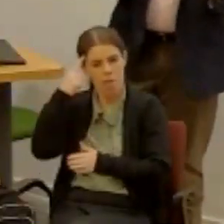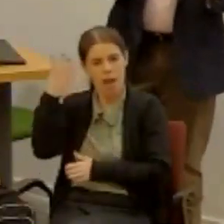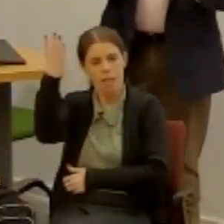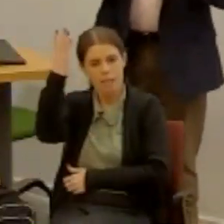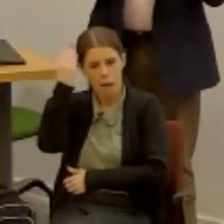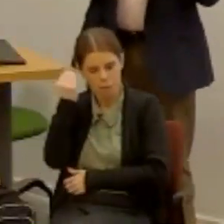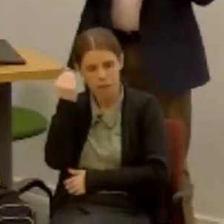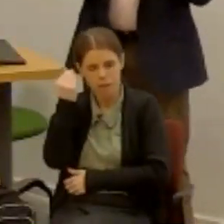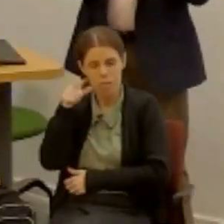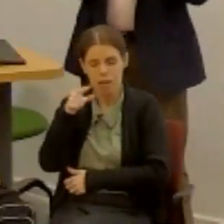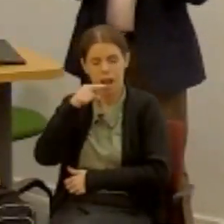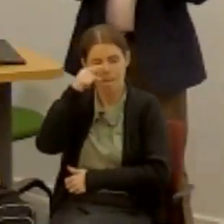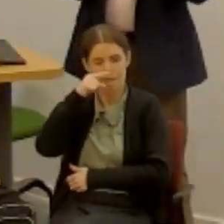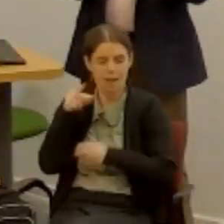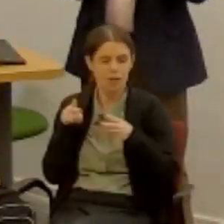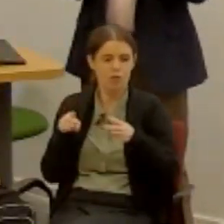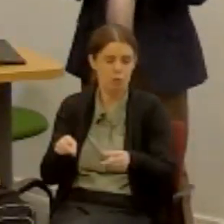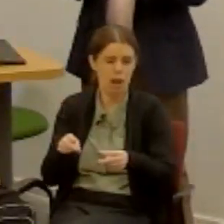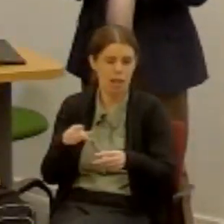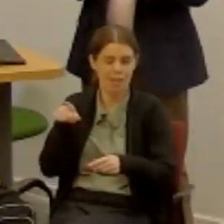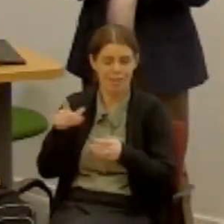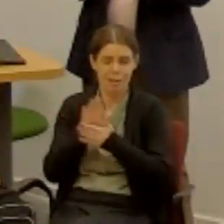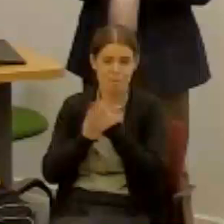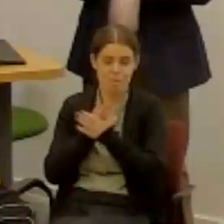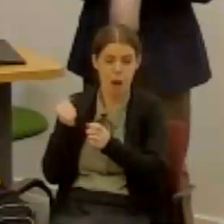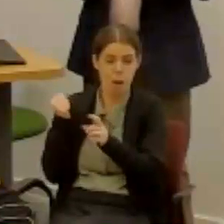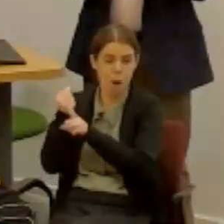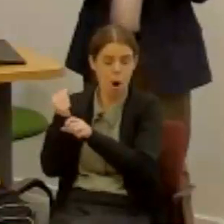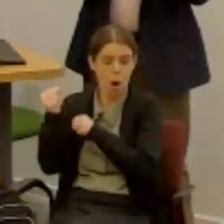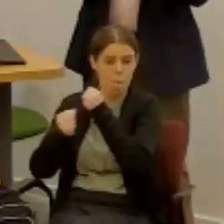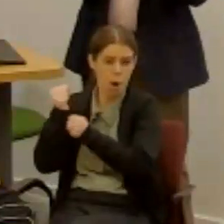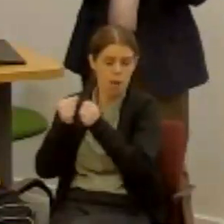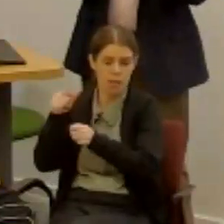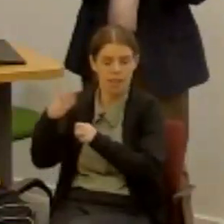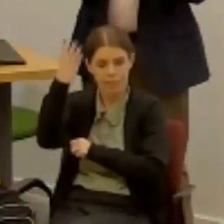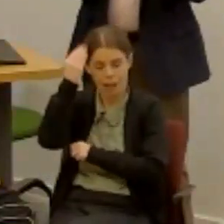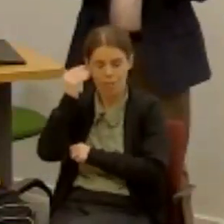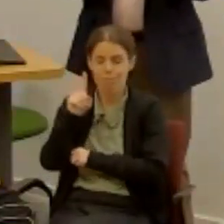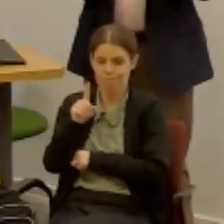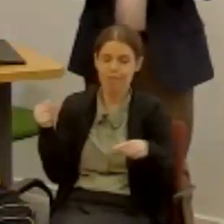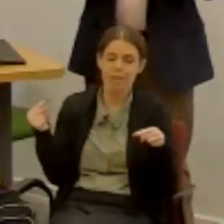It was just a fancy way of seeing boxes dementia and that was probably a mistake because when